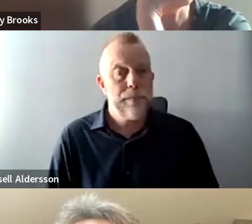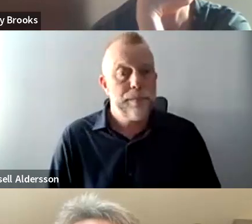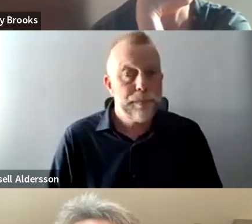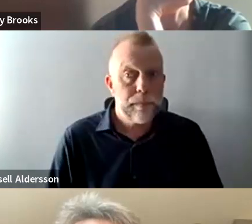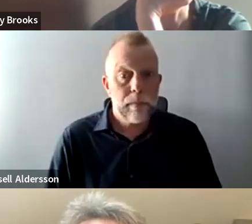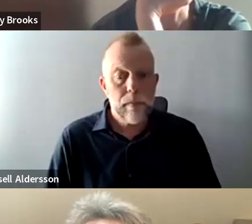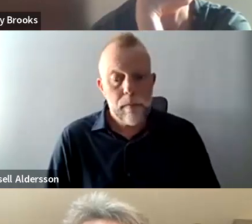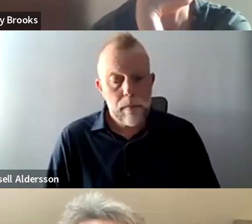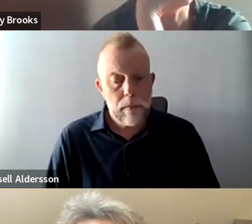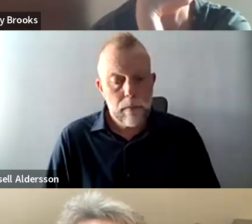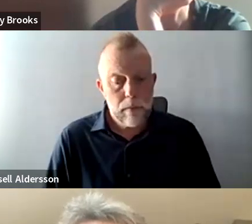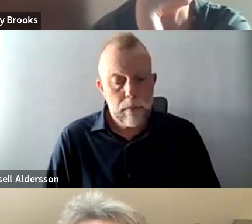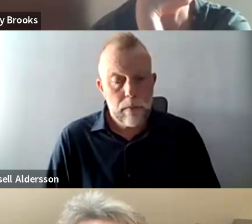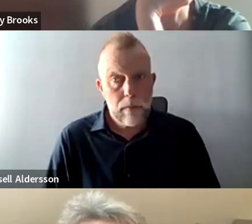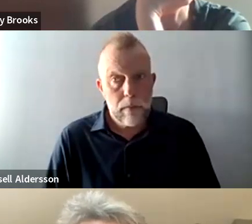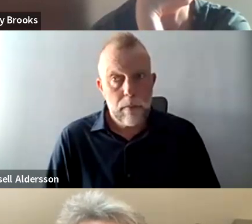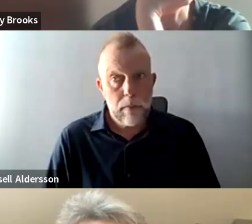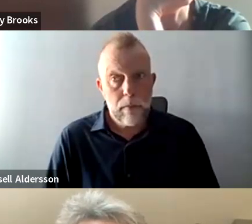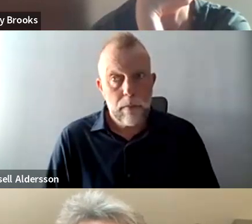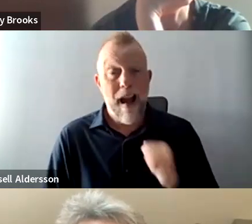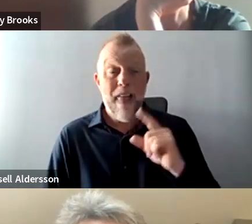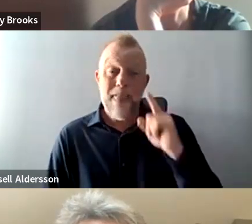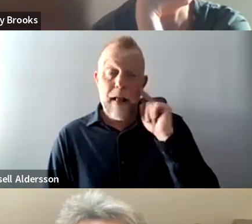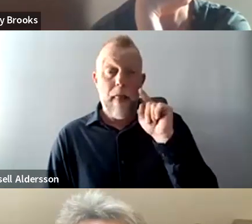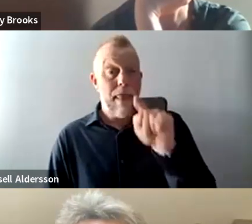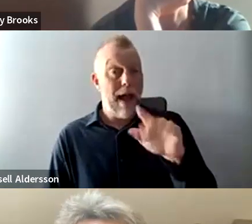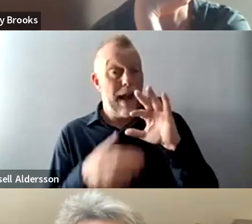I think that link might go in the deaf